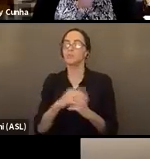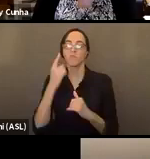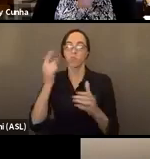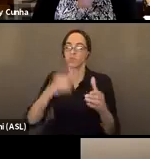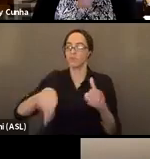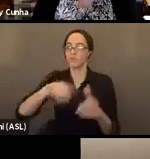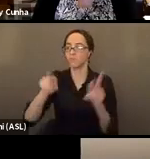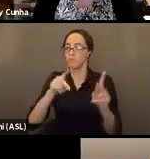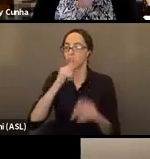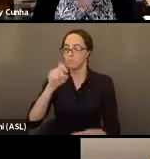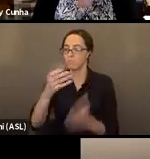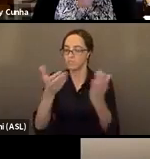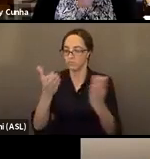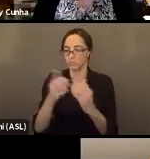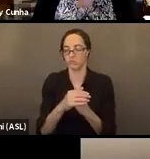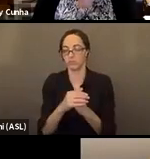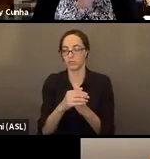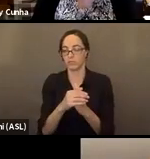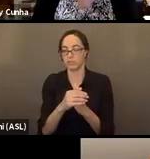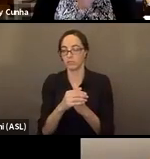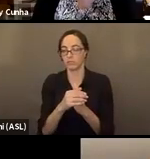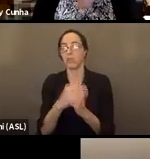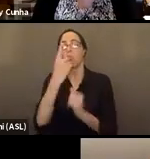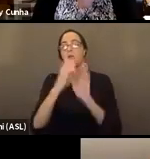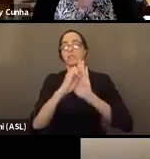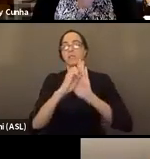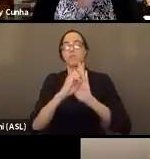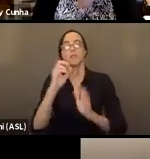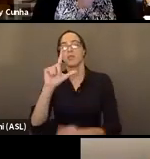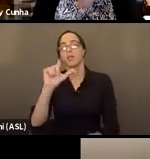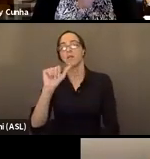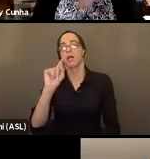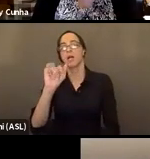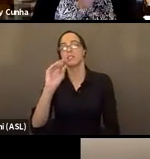but just for one example the latino service providers was an organization